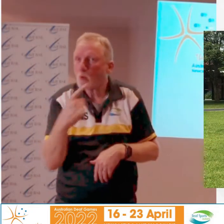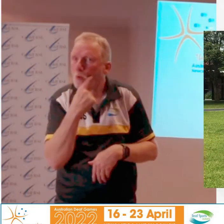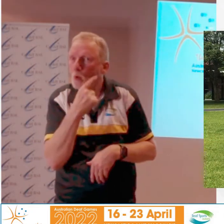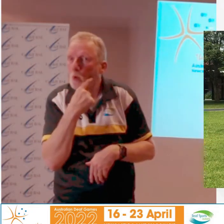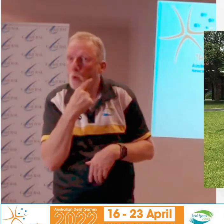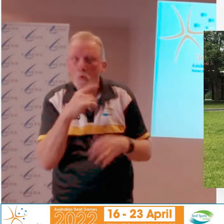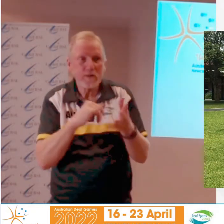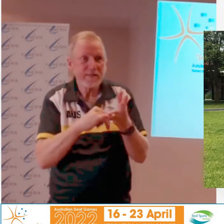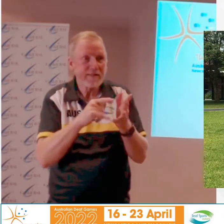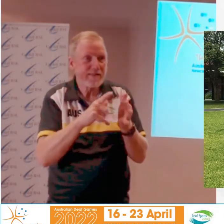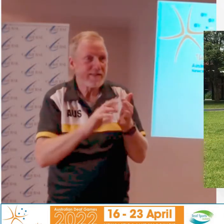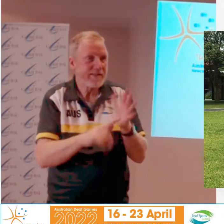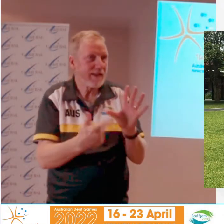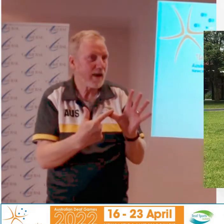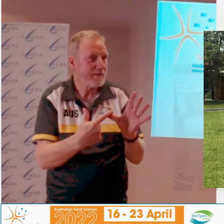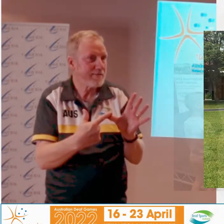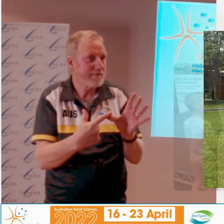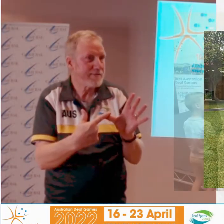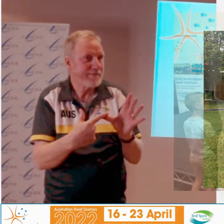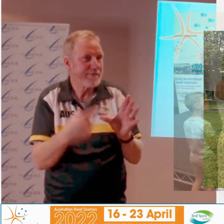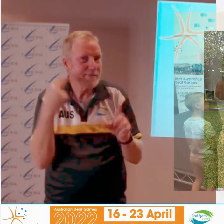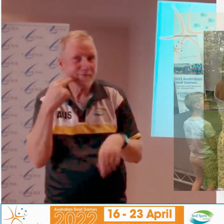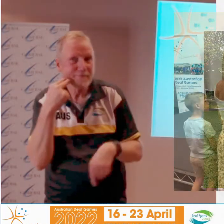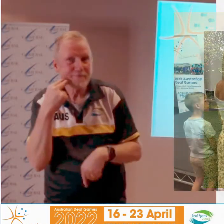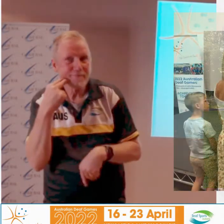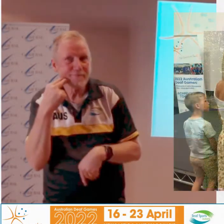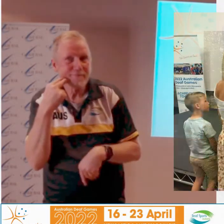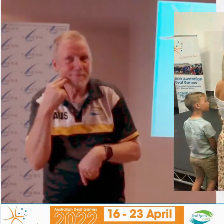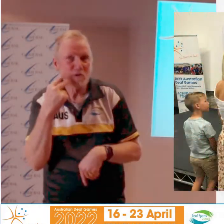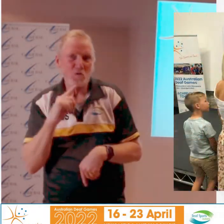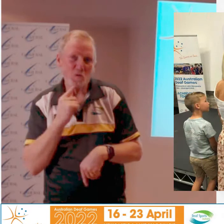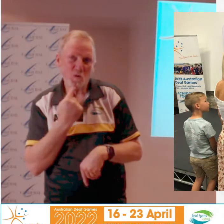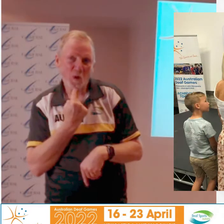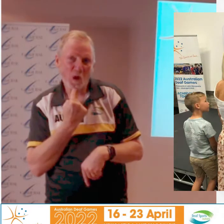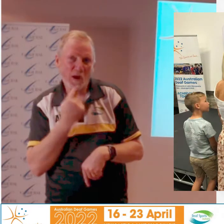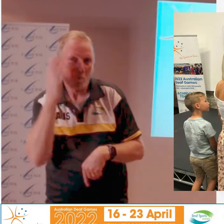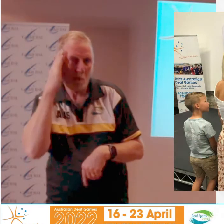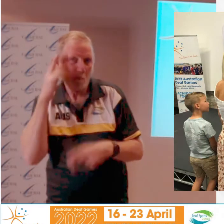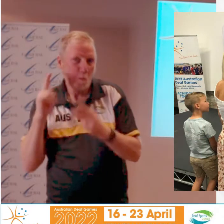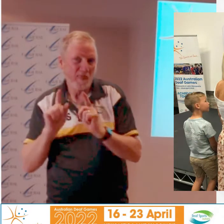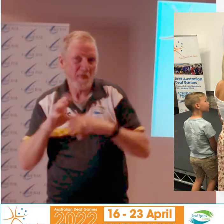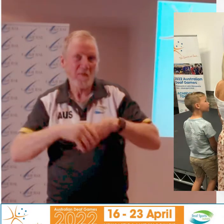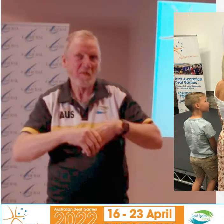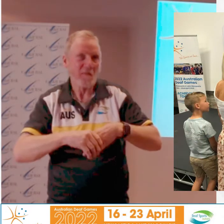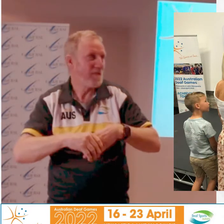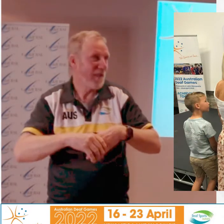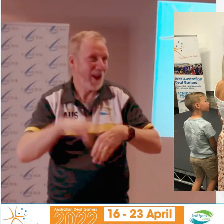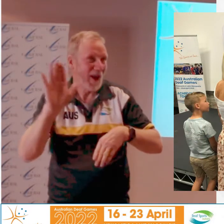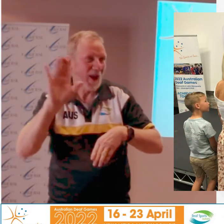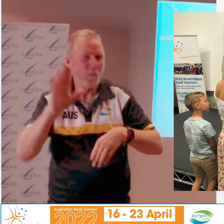it was an eight-year-old girl and she's deaf she's quite shy she came along with her mother